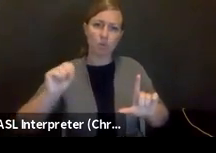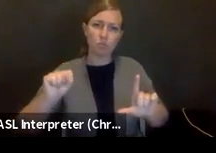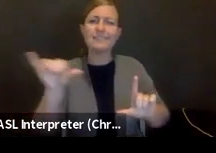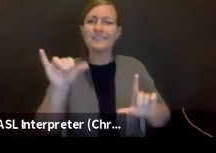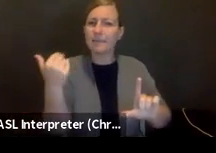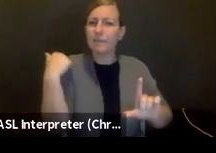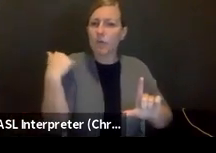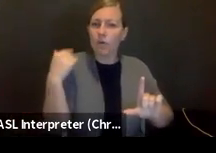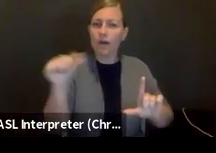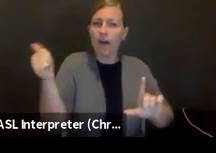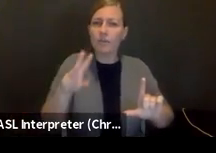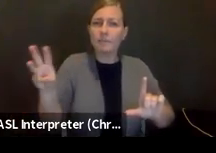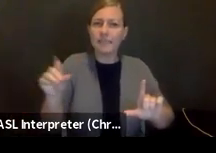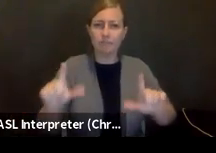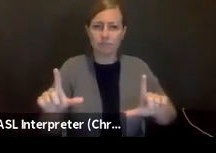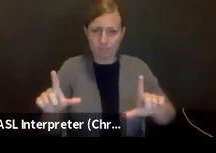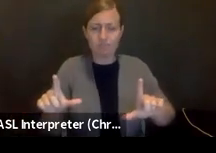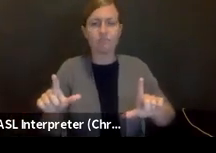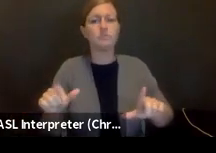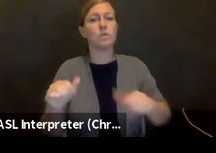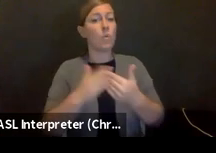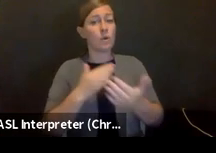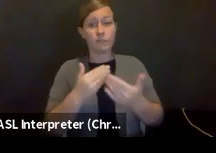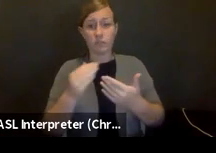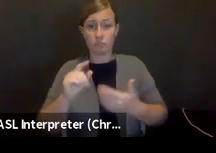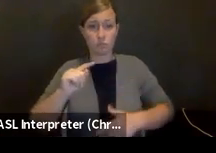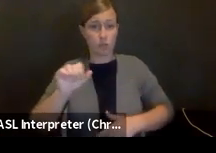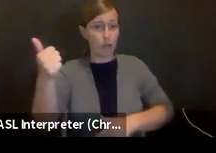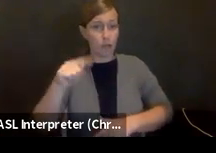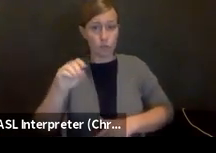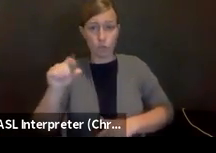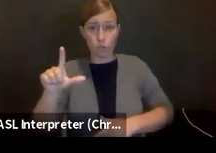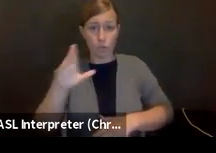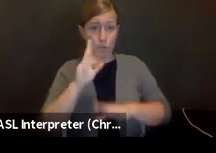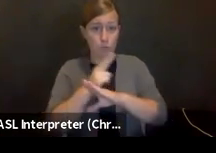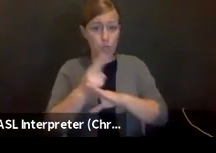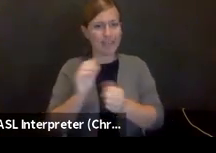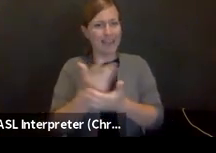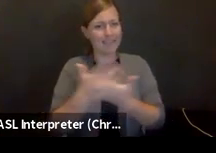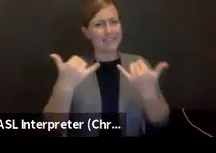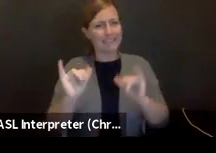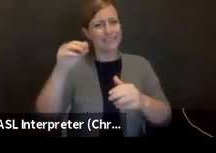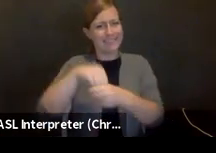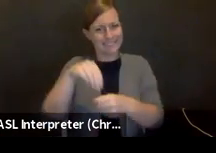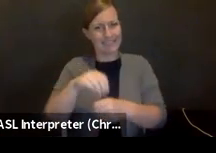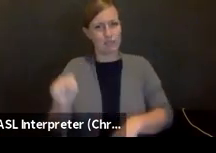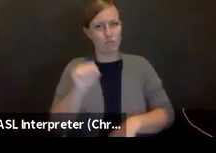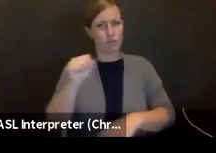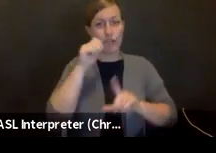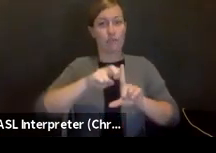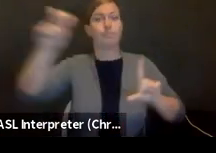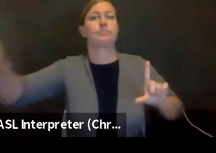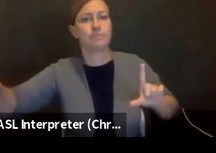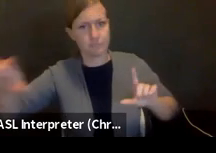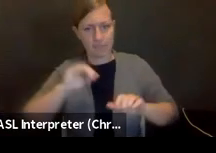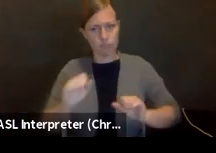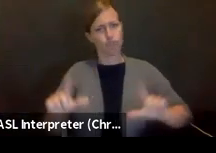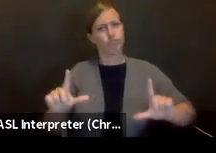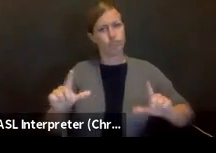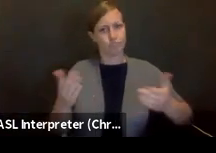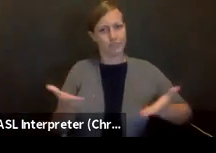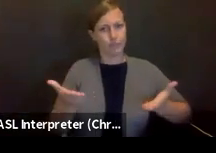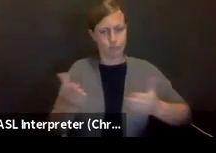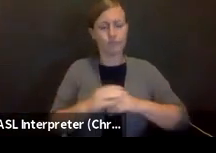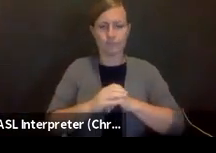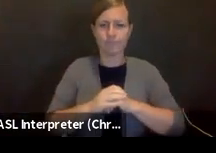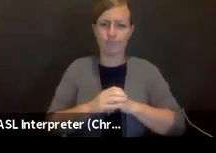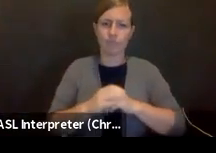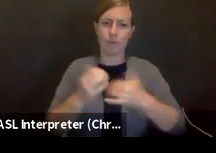ESD 189 - Amy Colburn: Does most or any other some of those other tools that you might be using. I can have them do it right inside school so they still have all of their course materials available to them that are nice and handy.